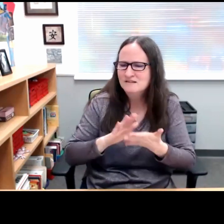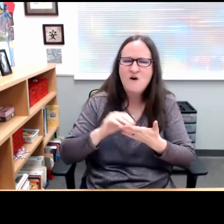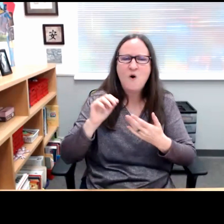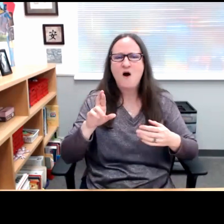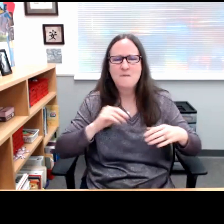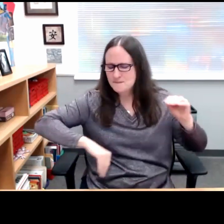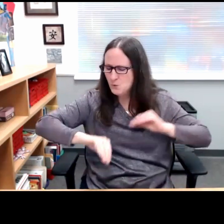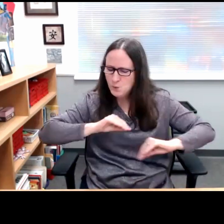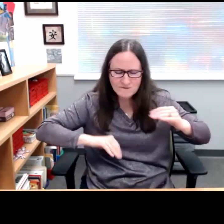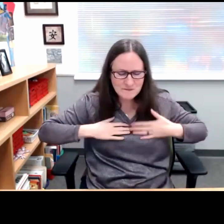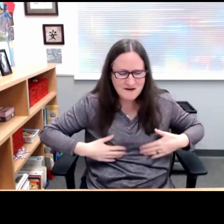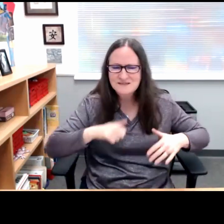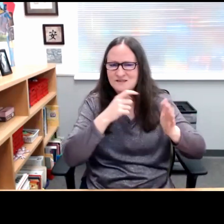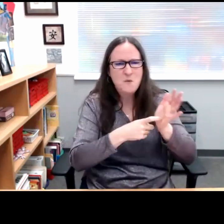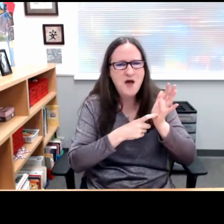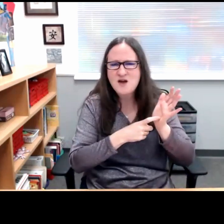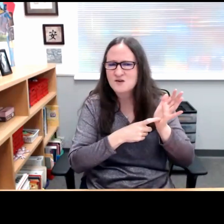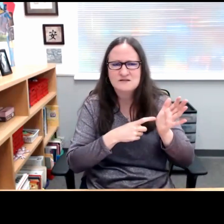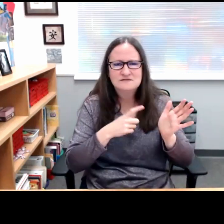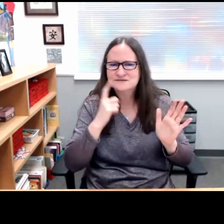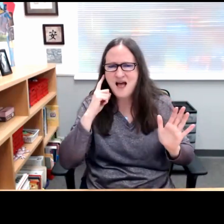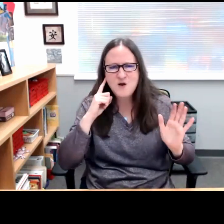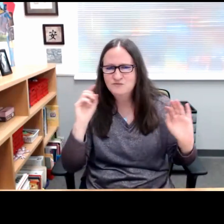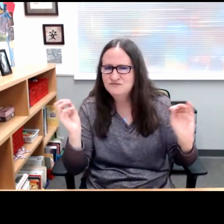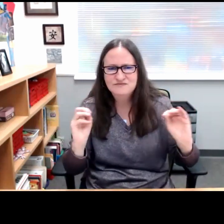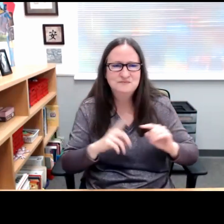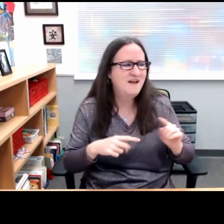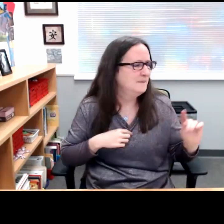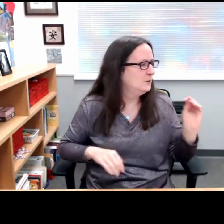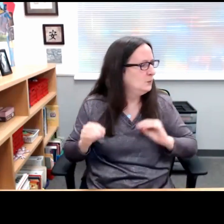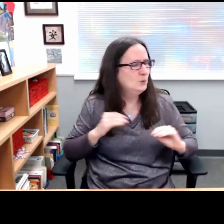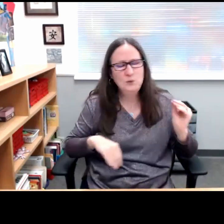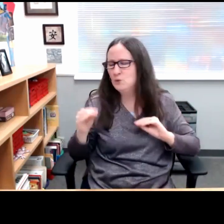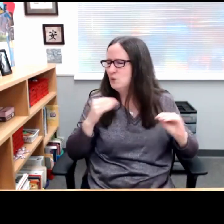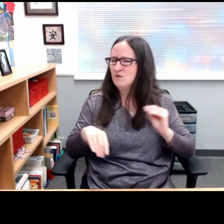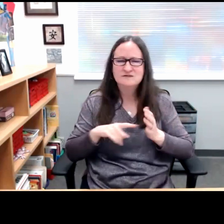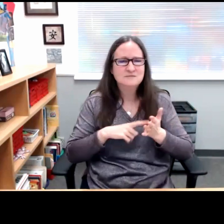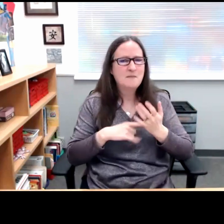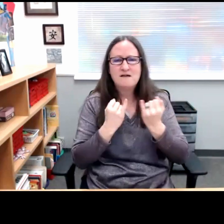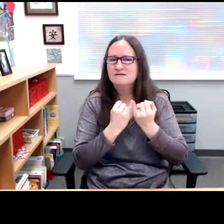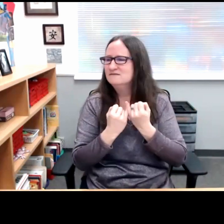I'm going to enjoy the beat or the movement. I don't even require a sound. I just move.